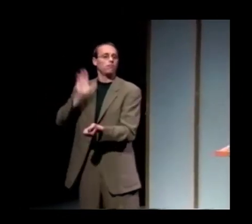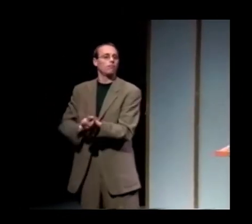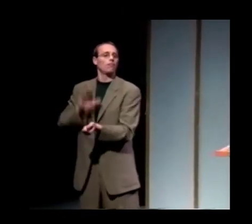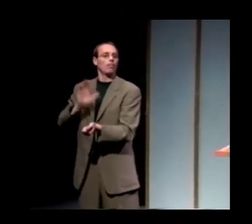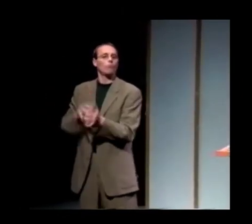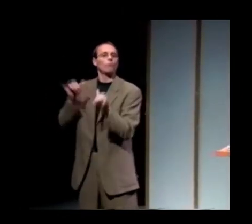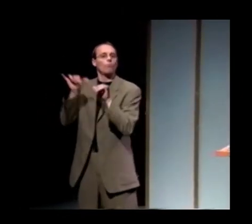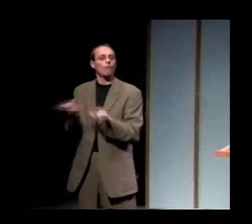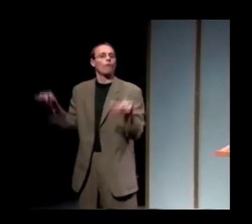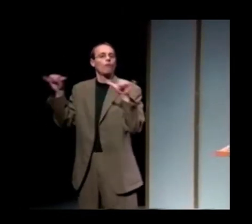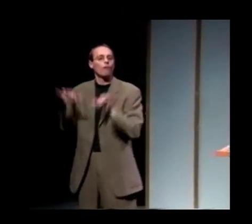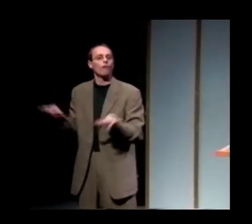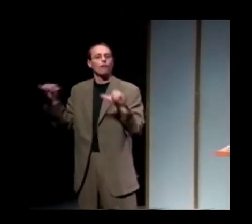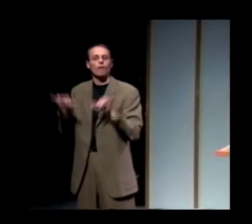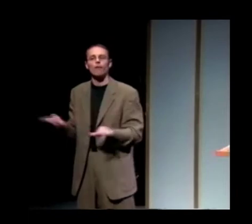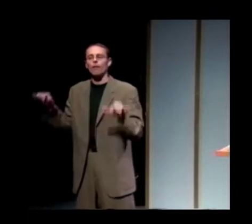BUT THE RHYTHM IN THE SAME.